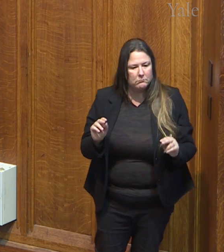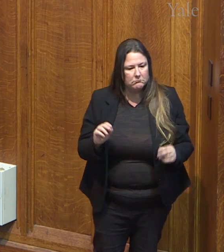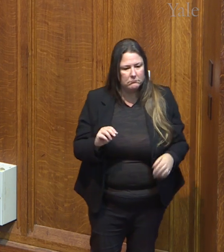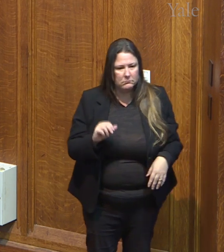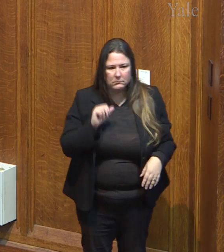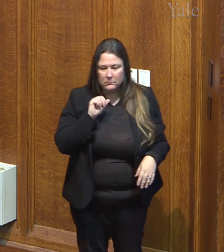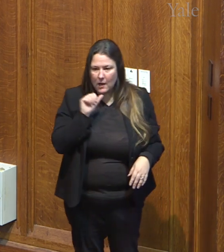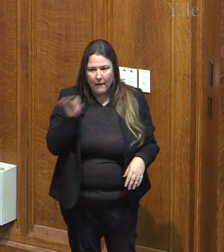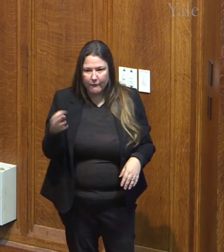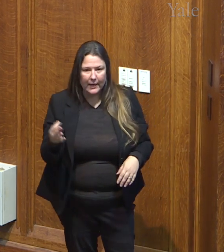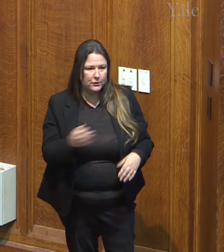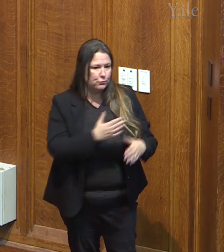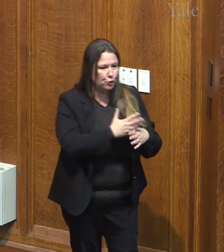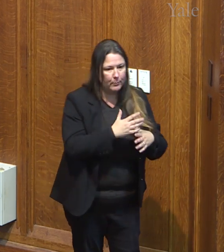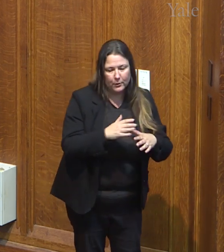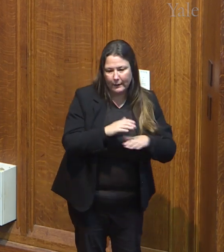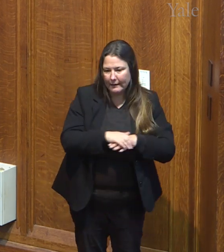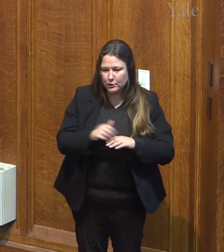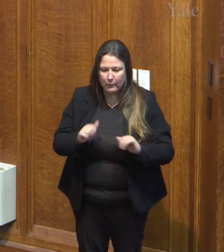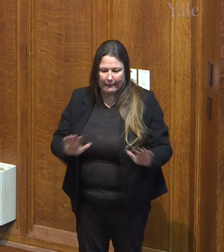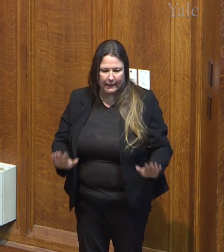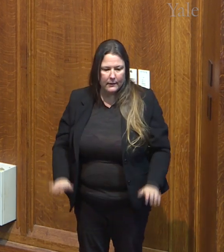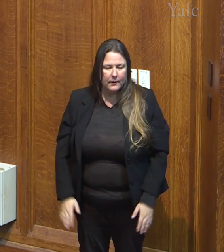So the time before Bébian.